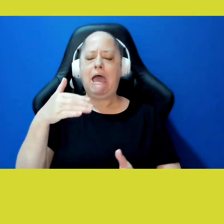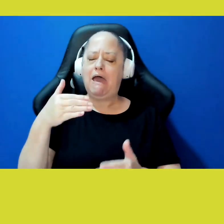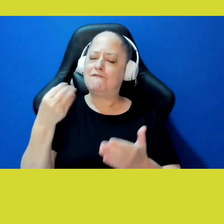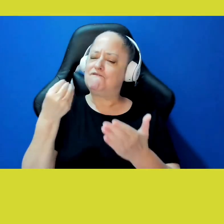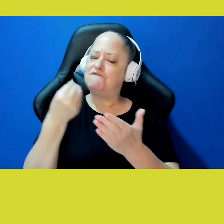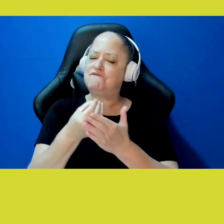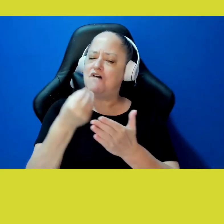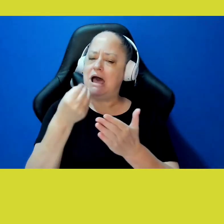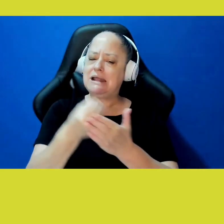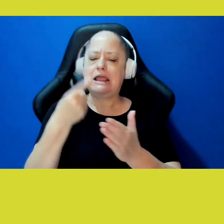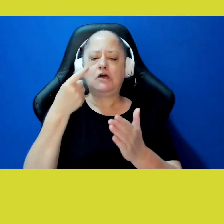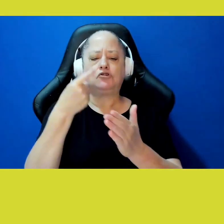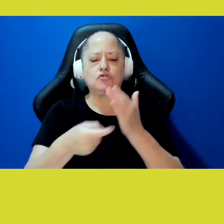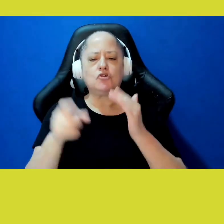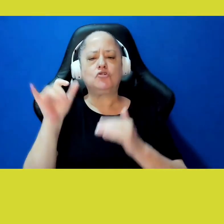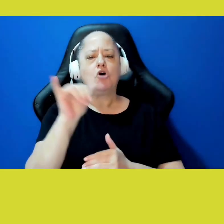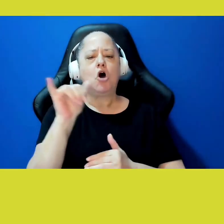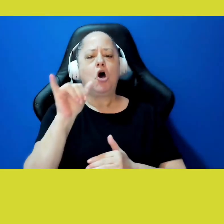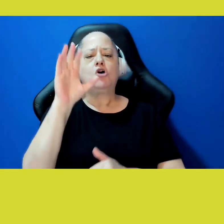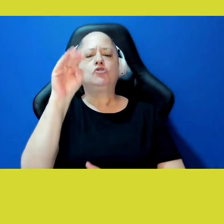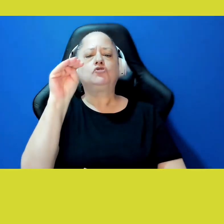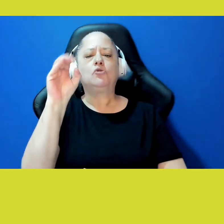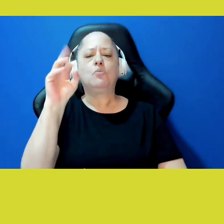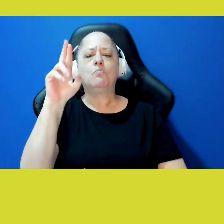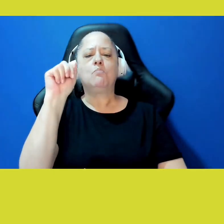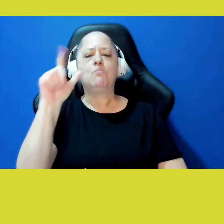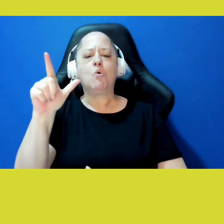that there's also a moral cause and a psychological